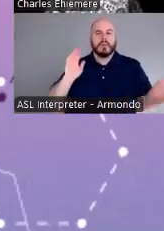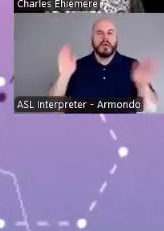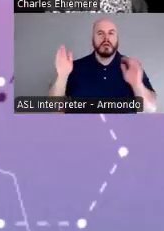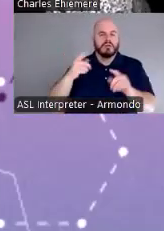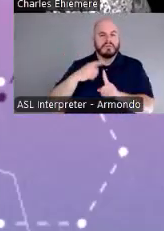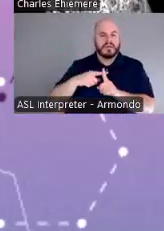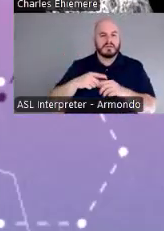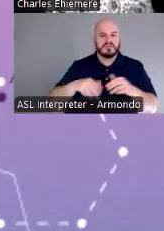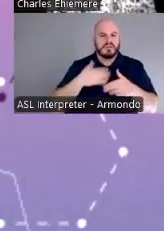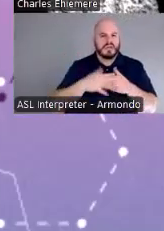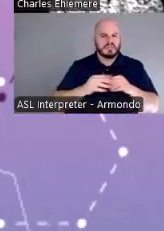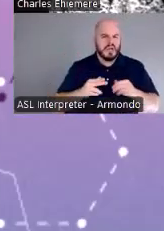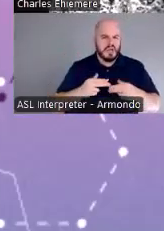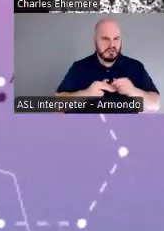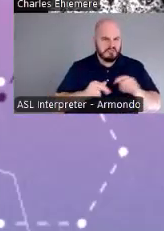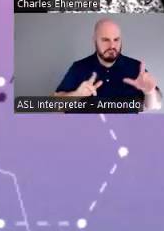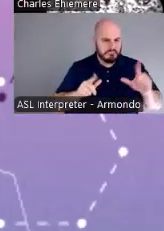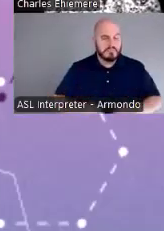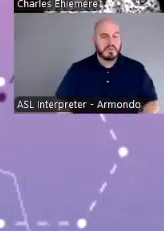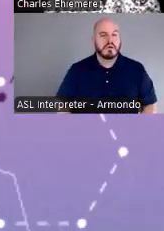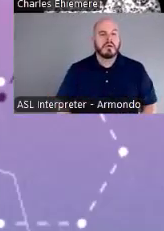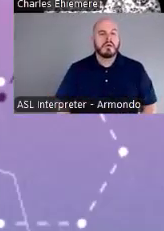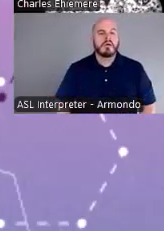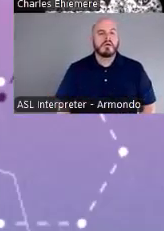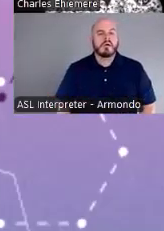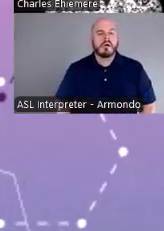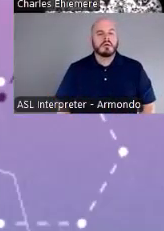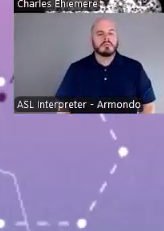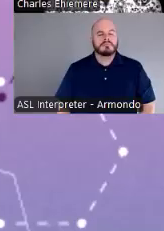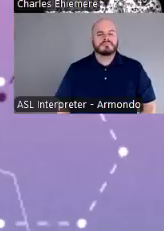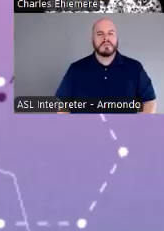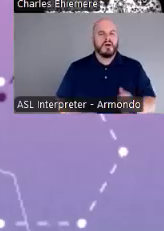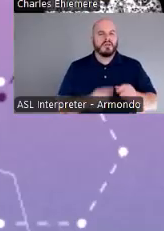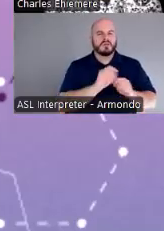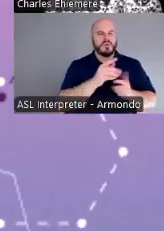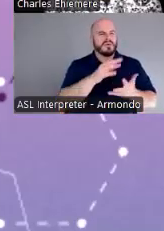So here, unlike other tools, Familia Solutions